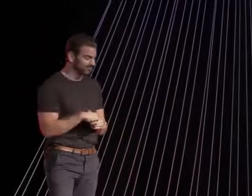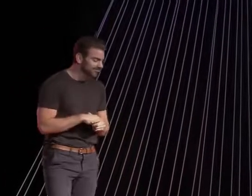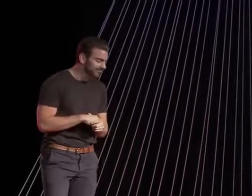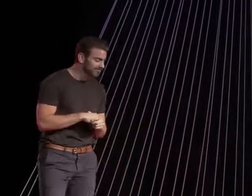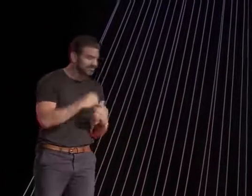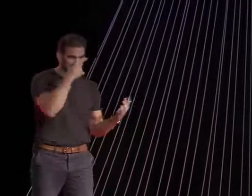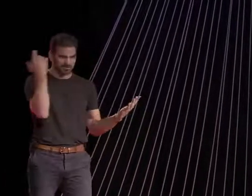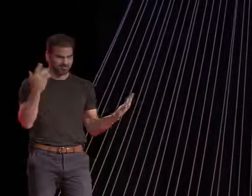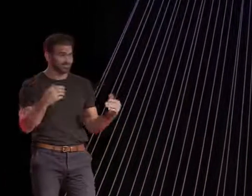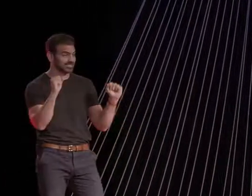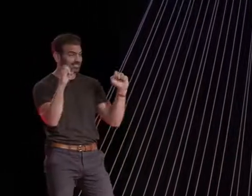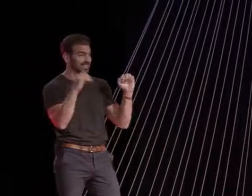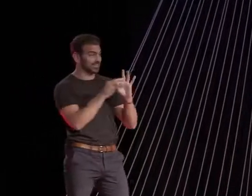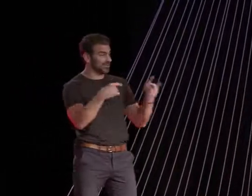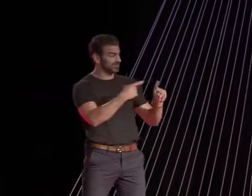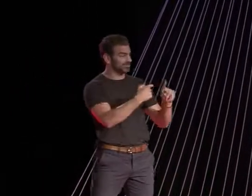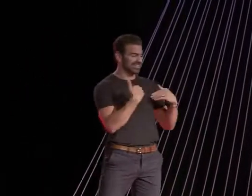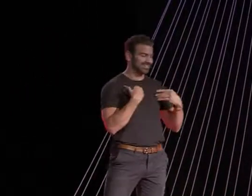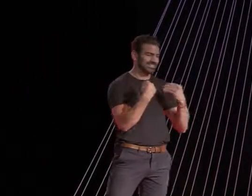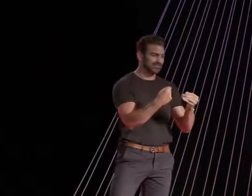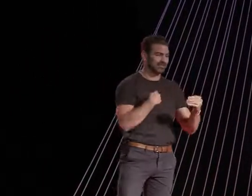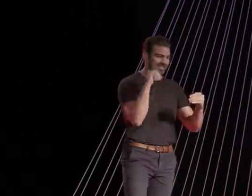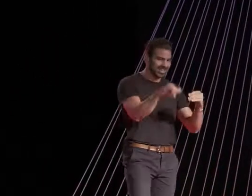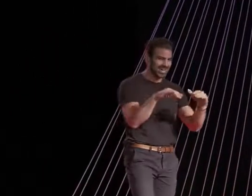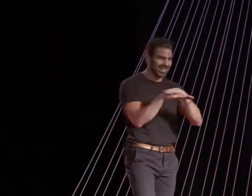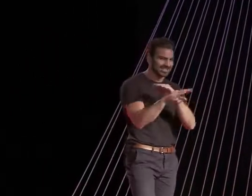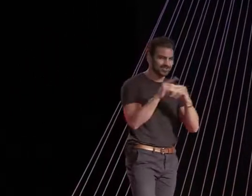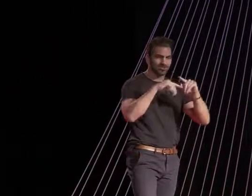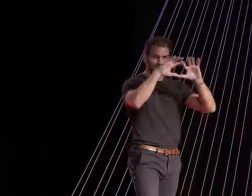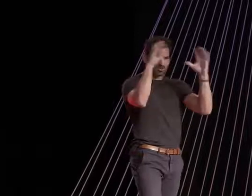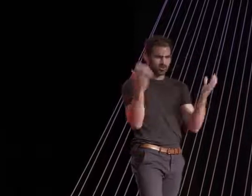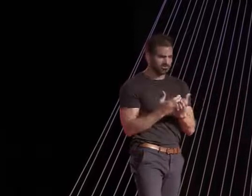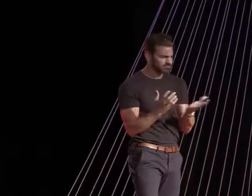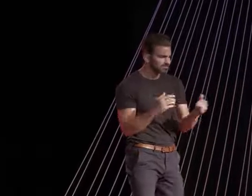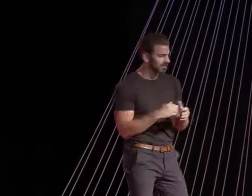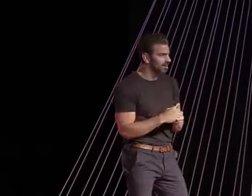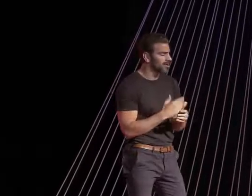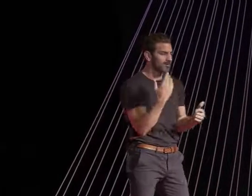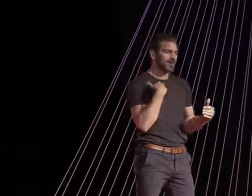hearing people because sign language is something that gives me access to a much larger world